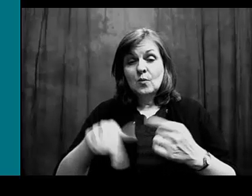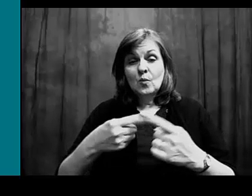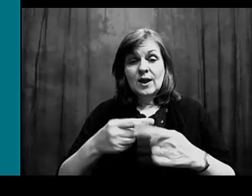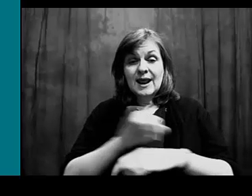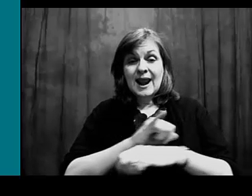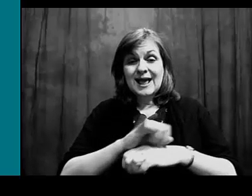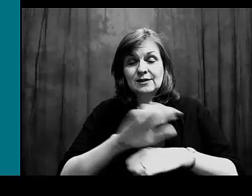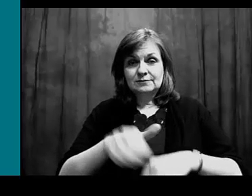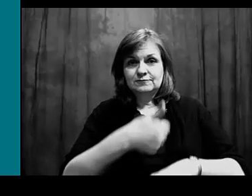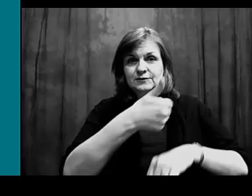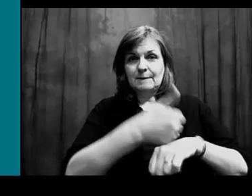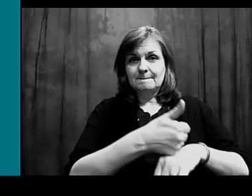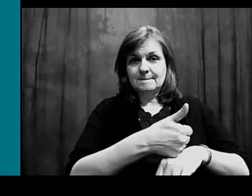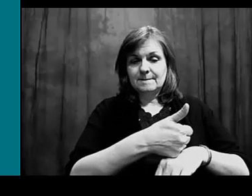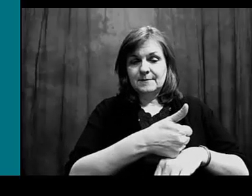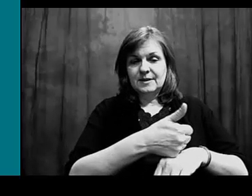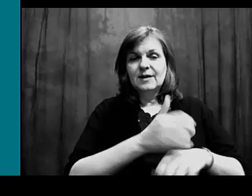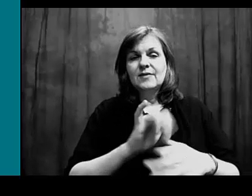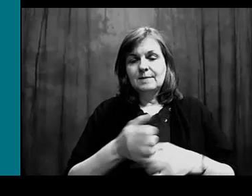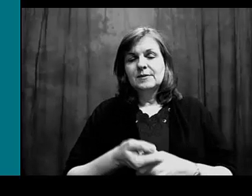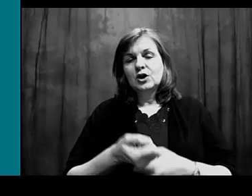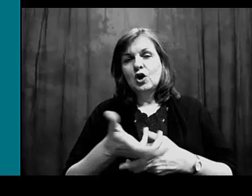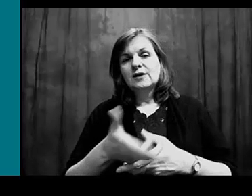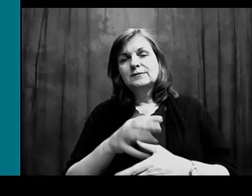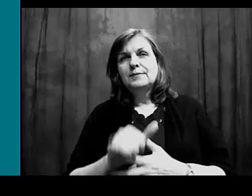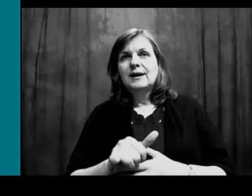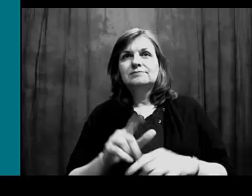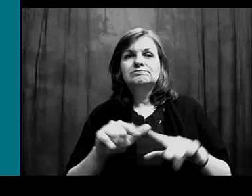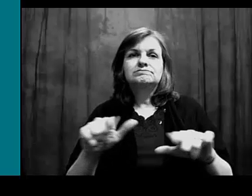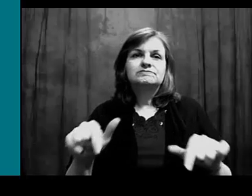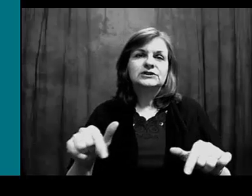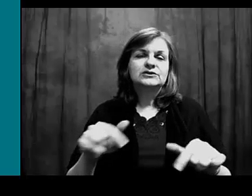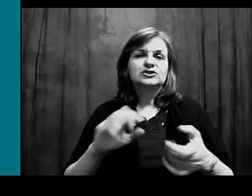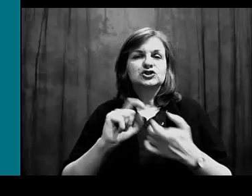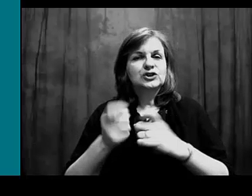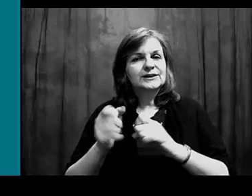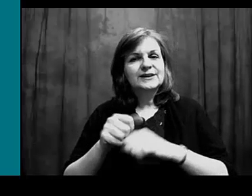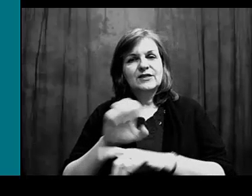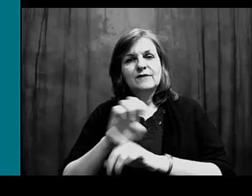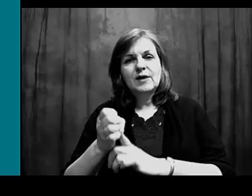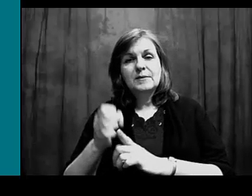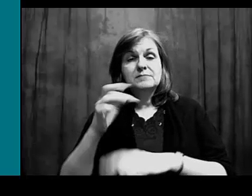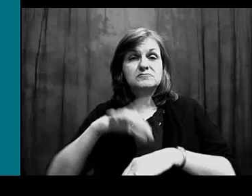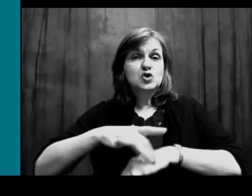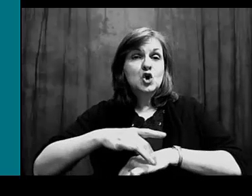these can happen from all sorts of major changes in the environment could be